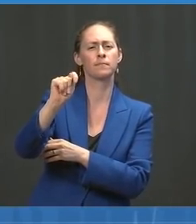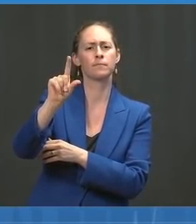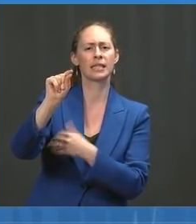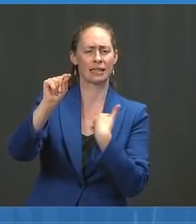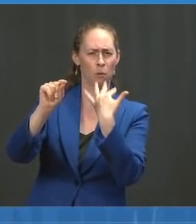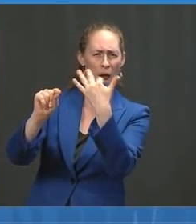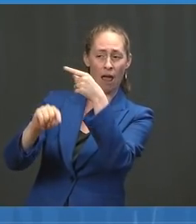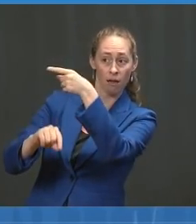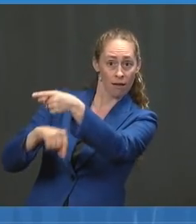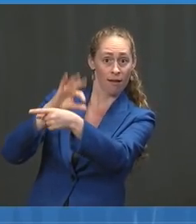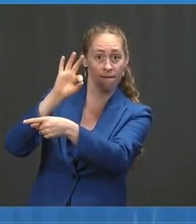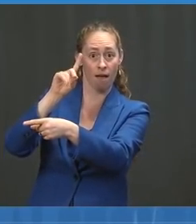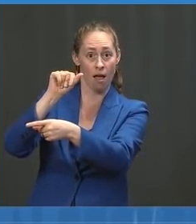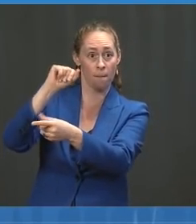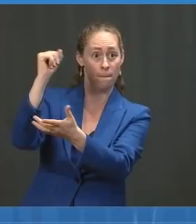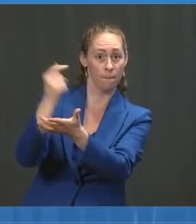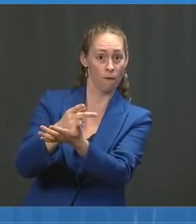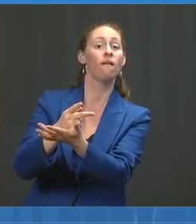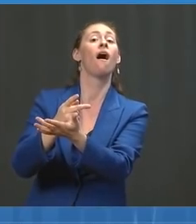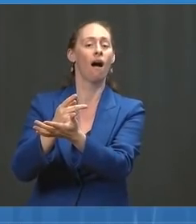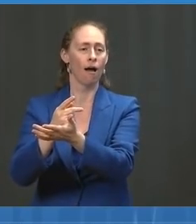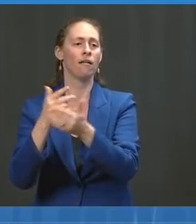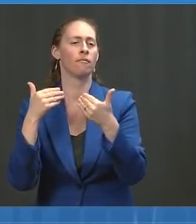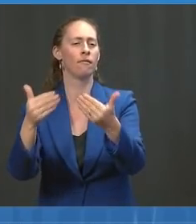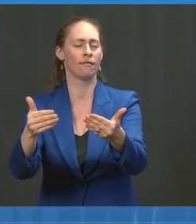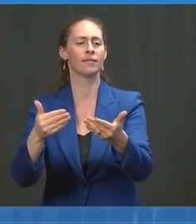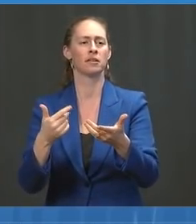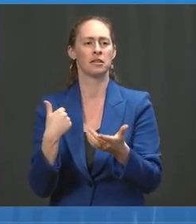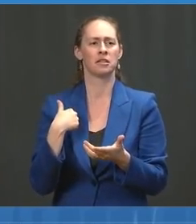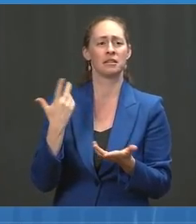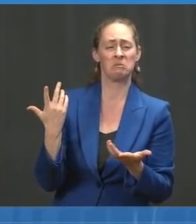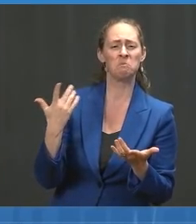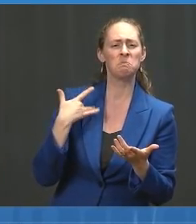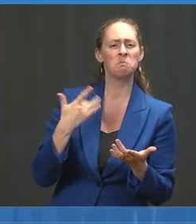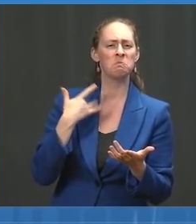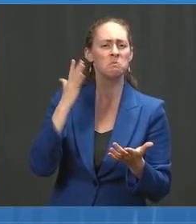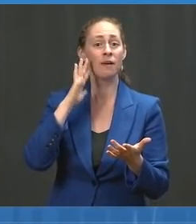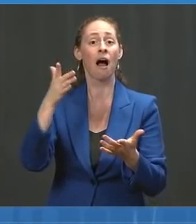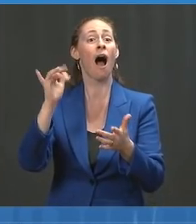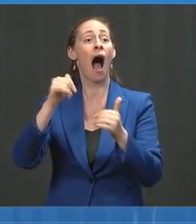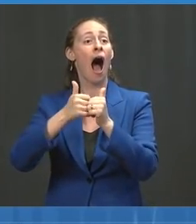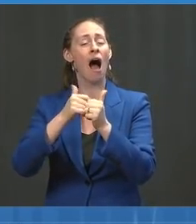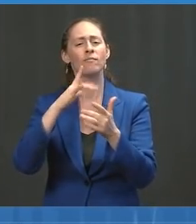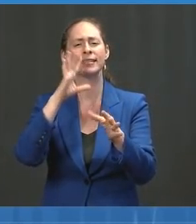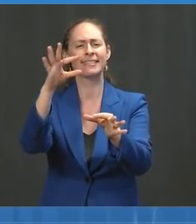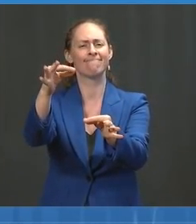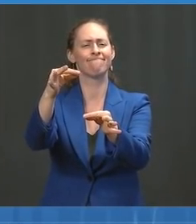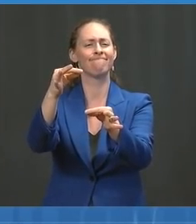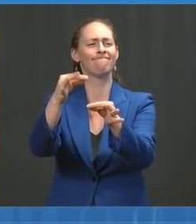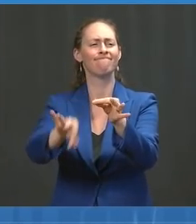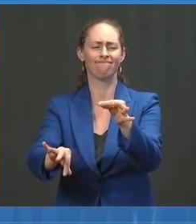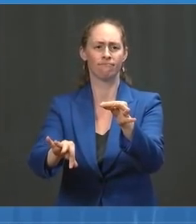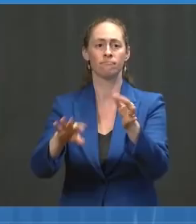We expect the rule will be simple: Get your booster shot eight months after you've got your second shot.